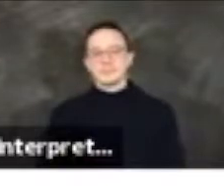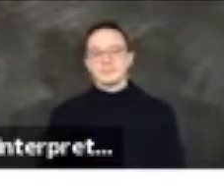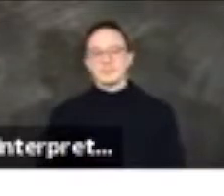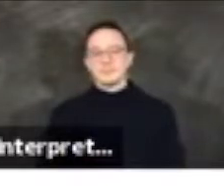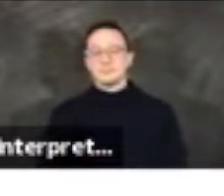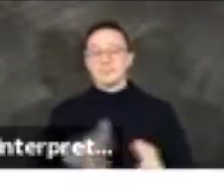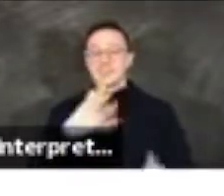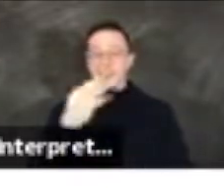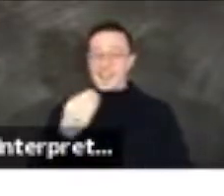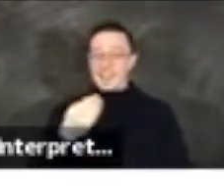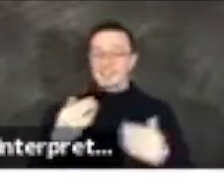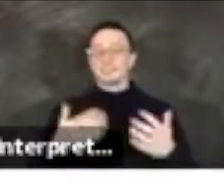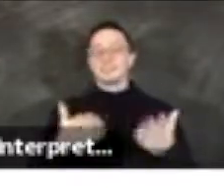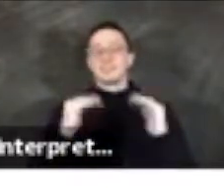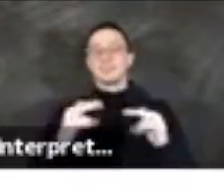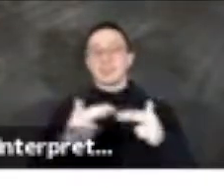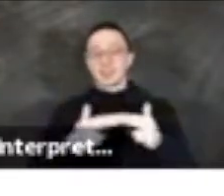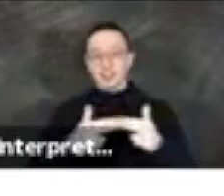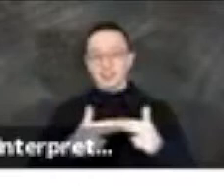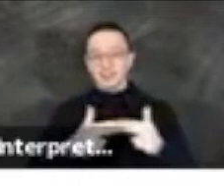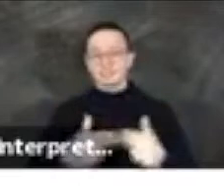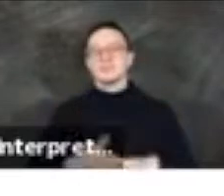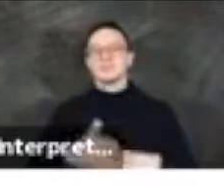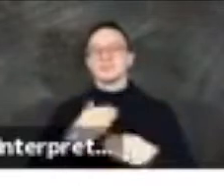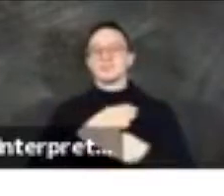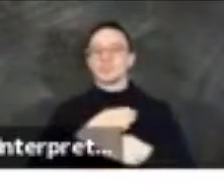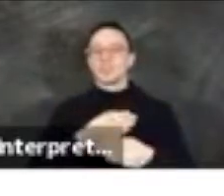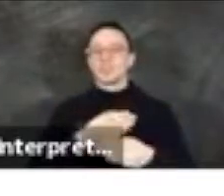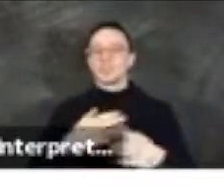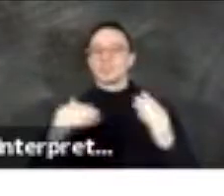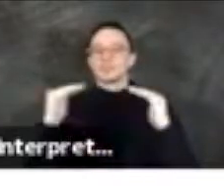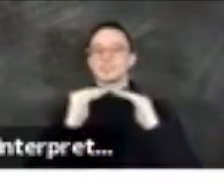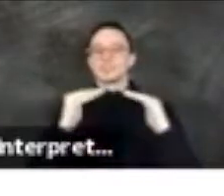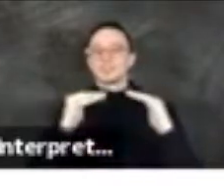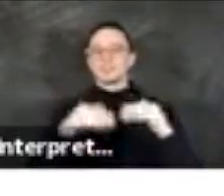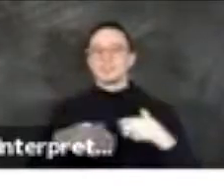AND ON OUR NEXT SLIDE, WE ARE SHARING OUR JUSTICE, EQUITY, AND INCLUSION, PARTNERS